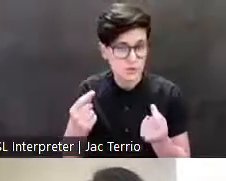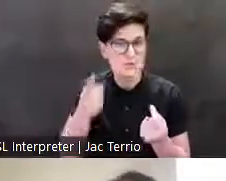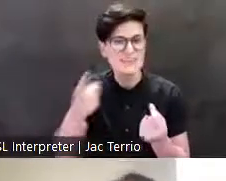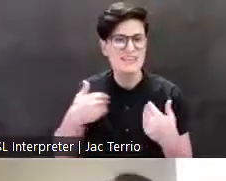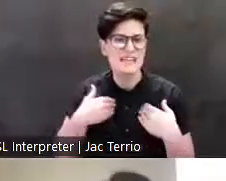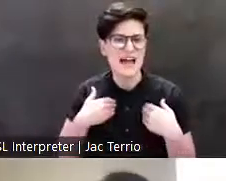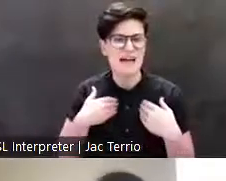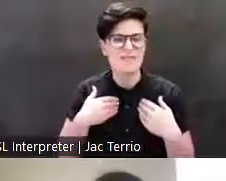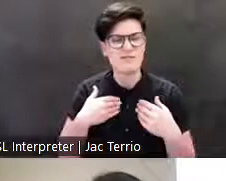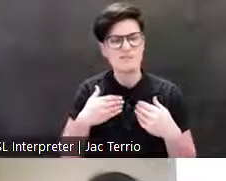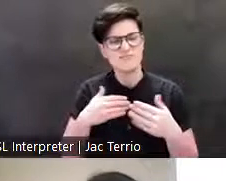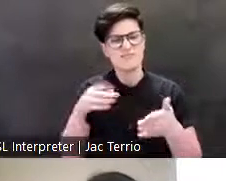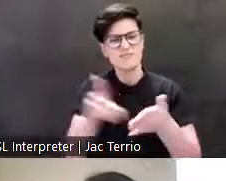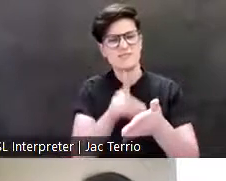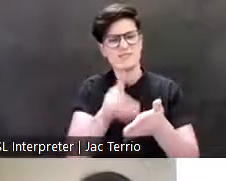You might wonder what that is.